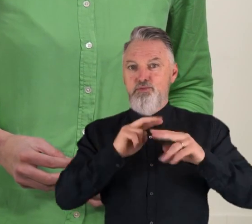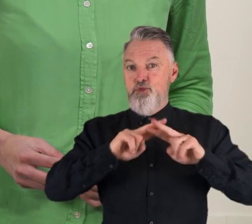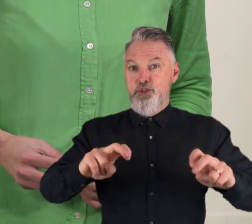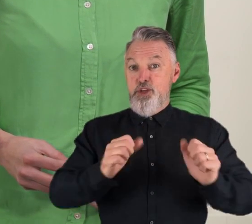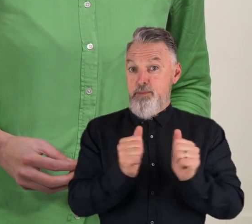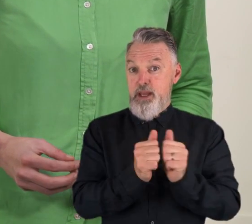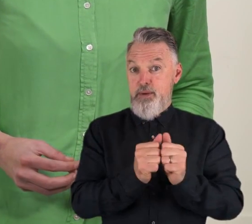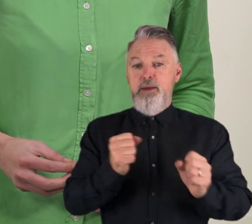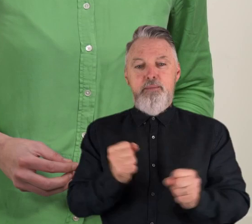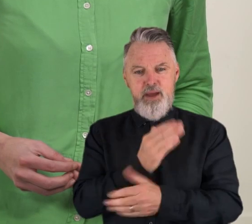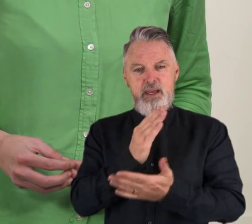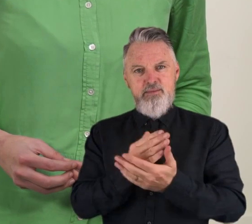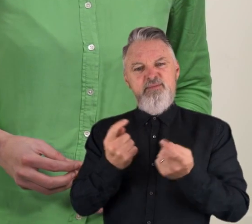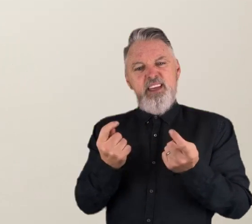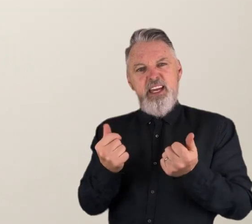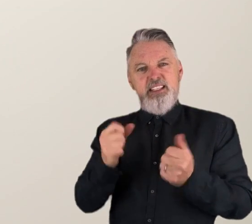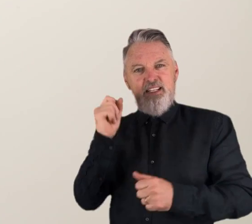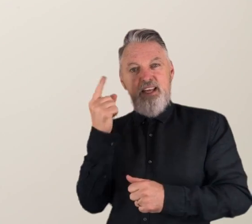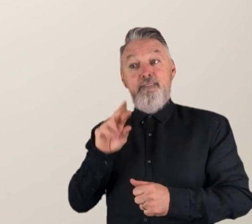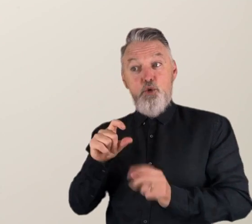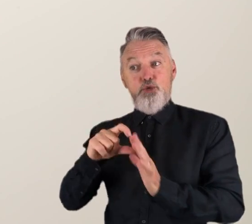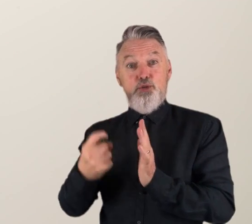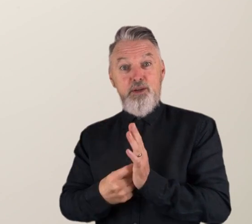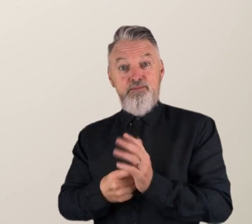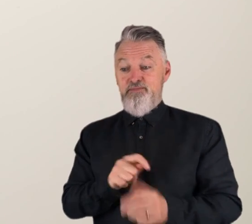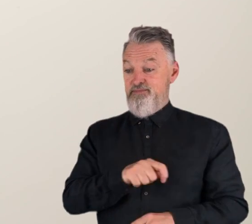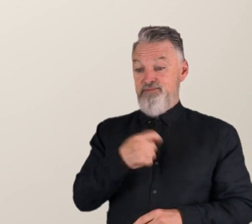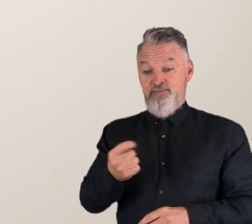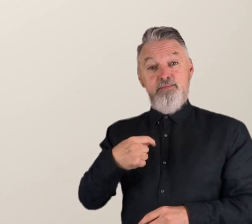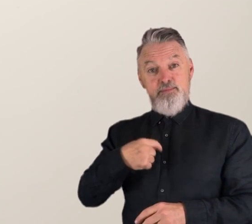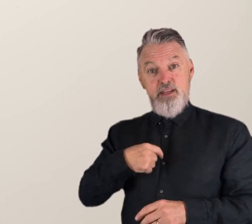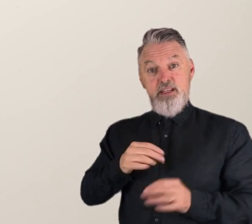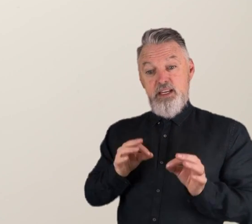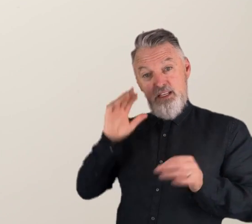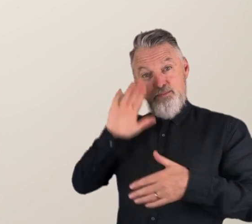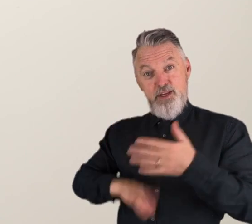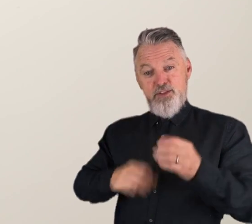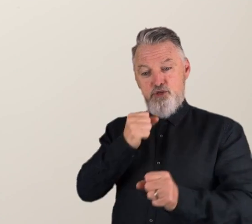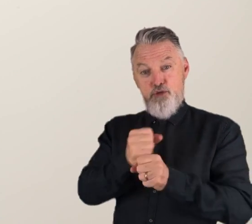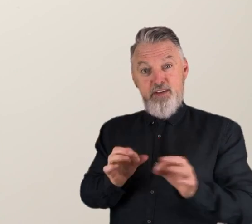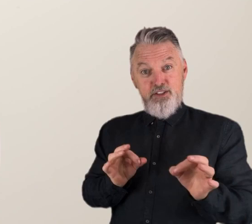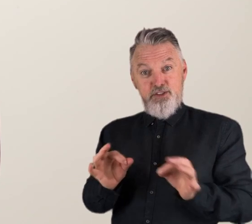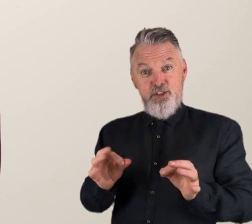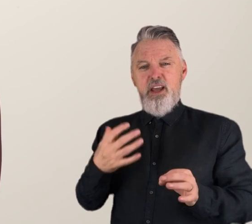into accessible journalism for doctors. And my experience in graphic design has given me lots of practice in making resources